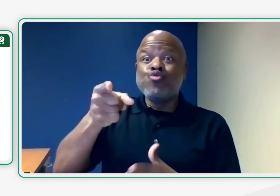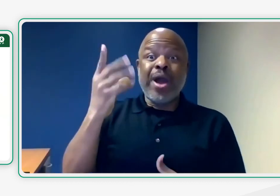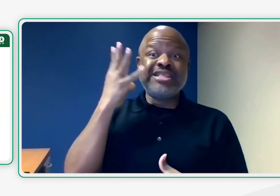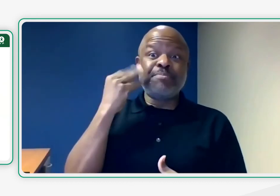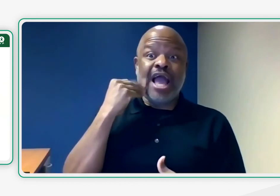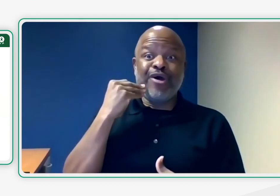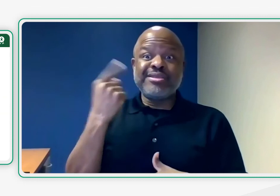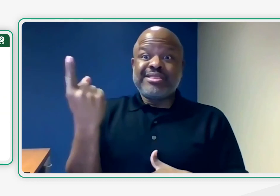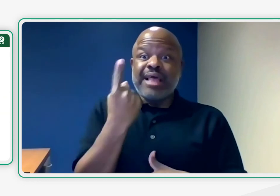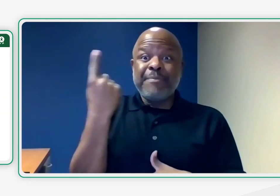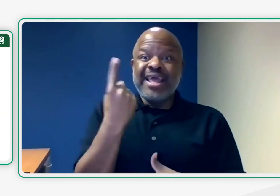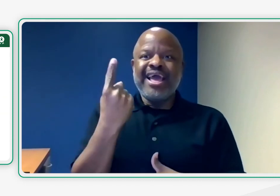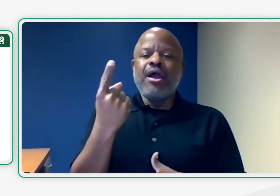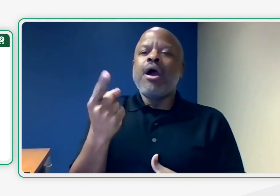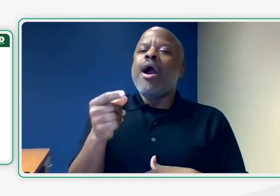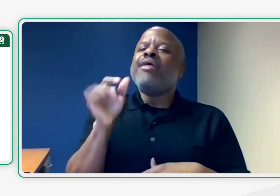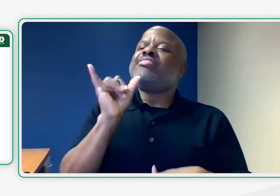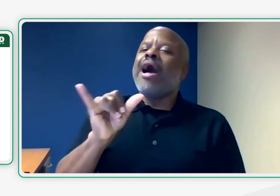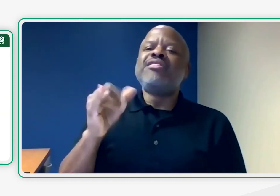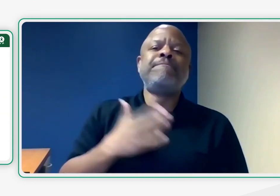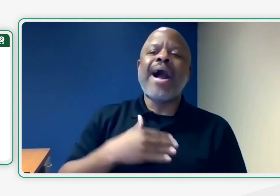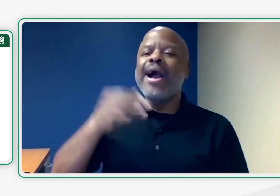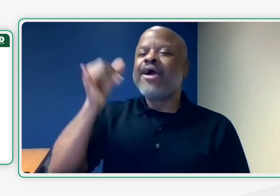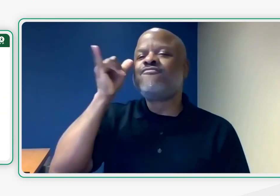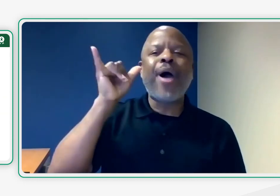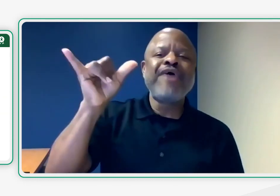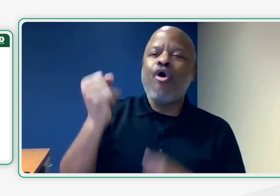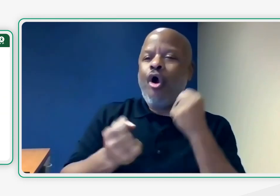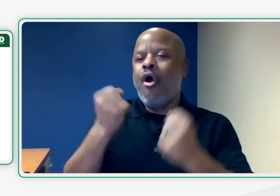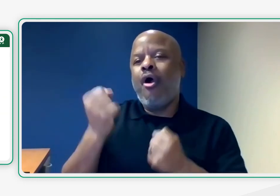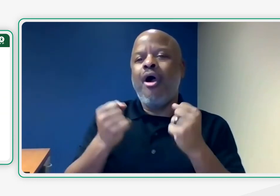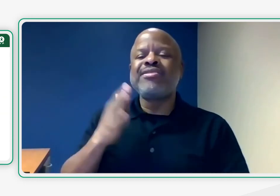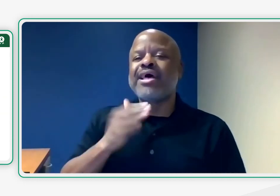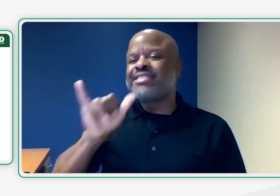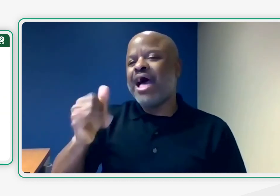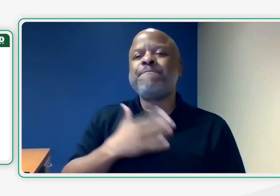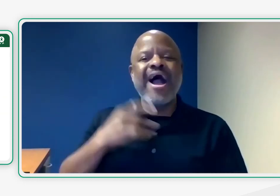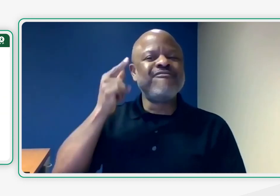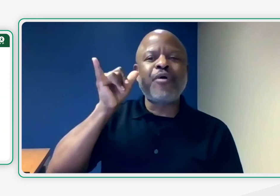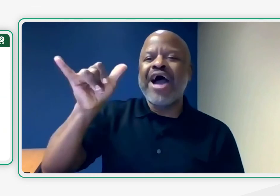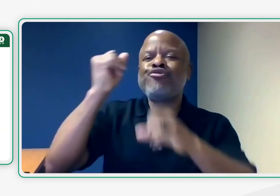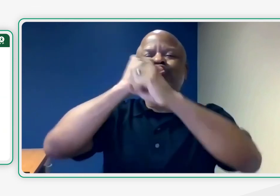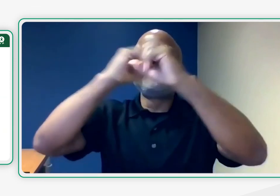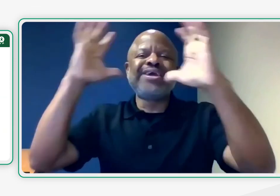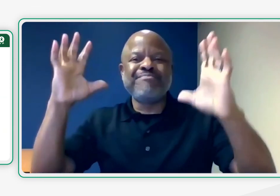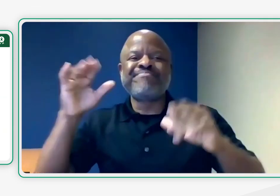Now, remember how we talked about the word endowment, which is a behavioral economic term?